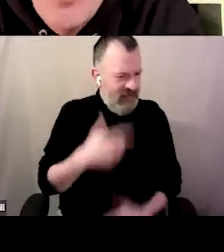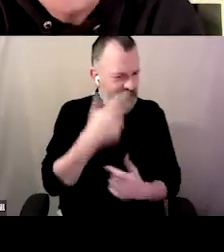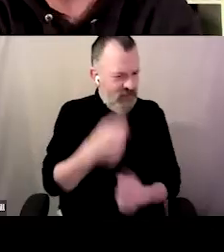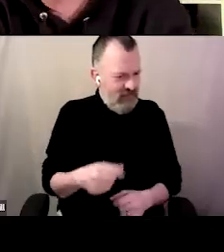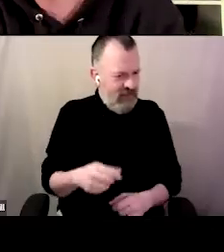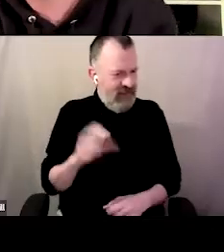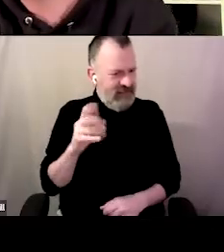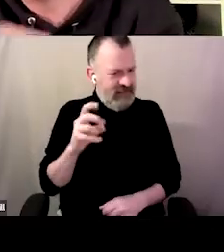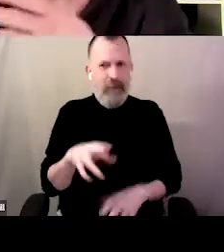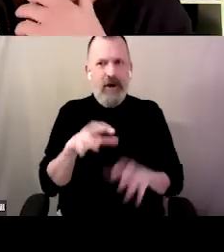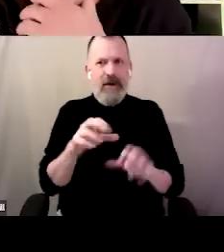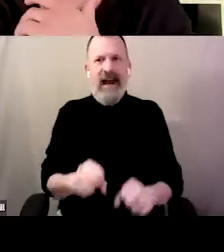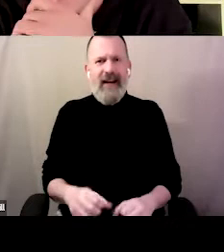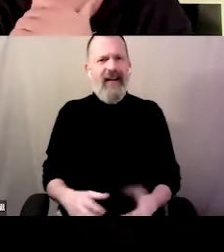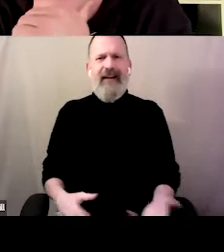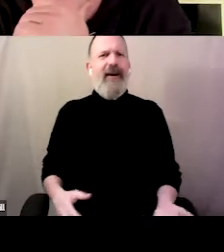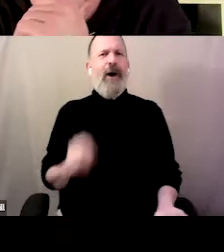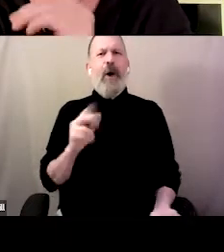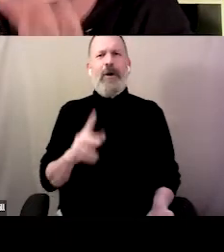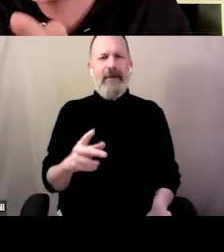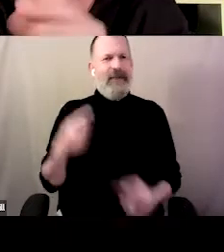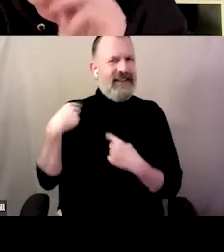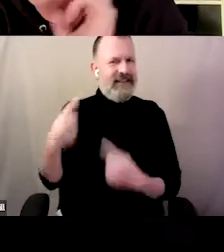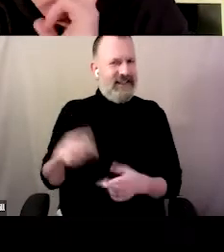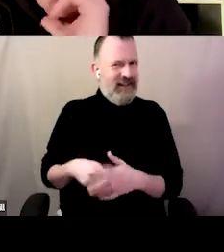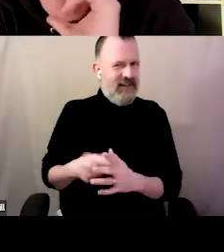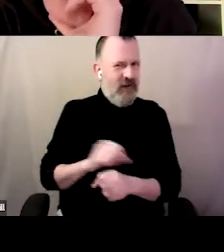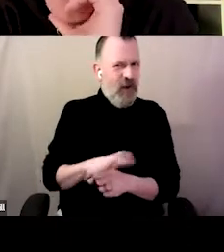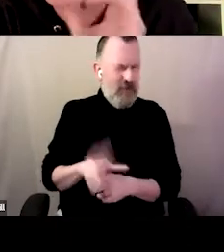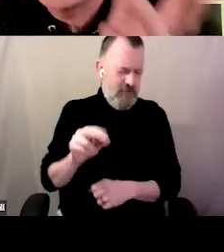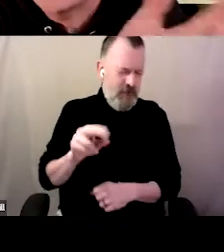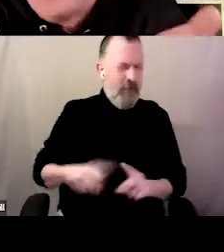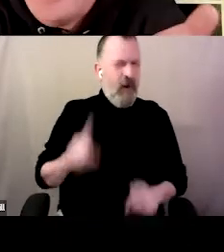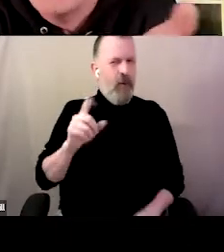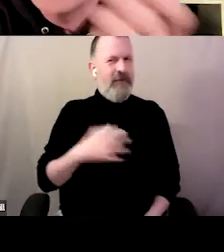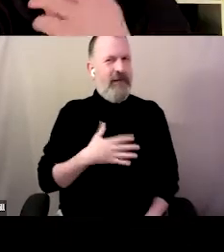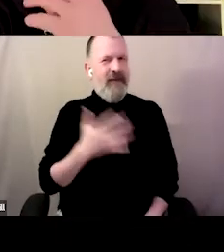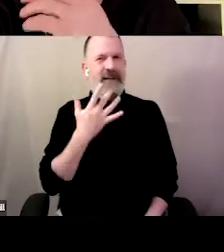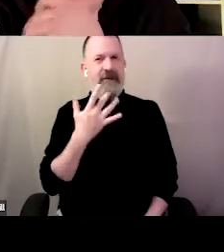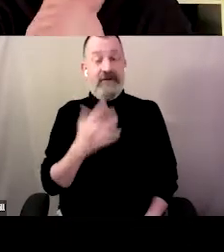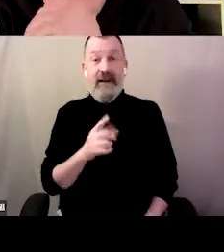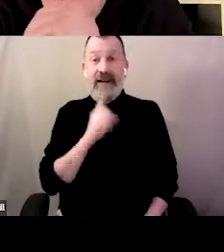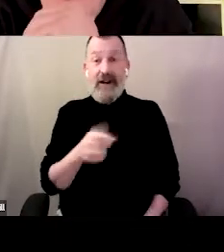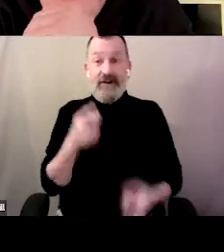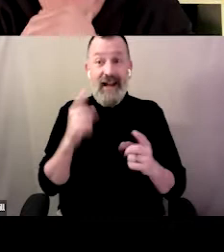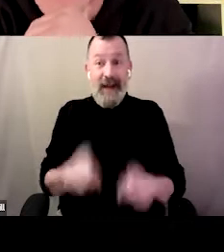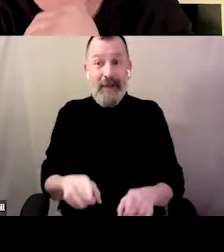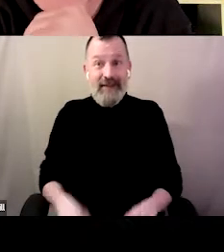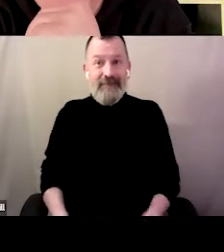Alright, so this one is in started since the start a coven but this is one of my favorites. And this actually happened. So I'm I'm having this